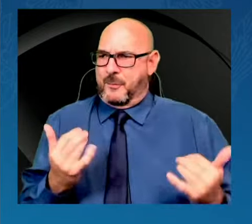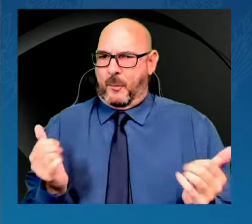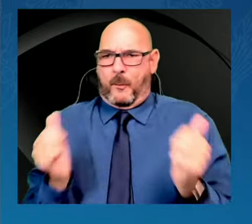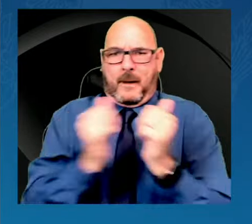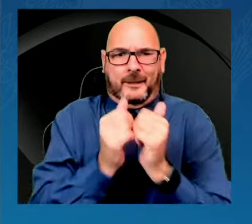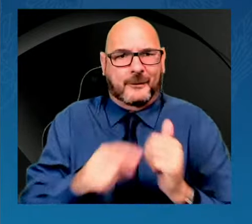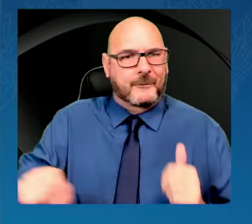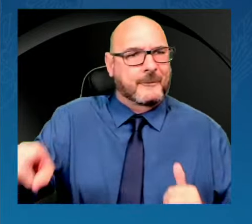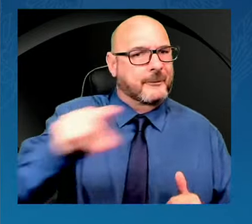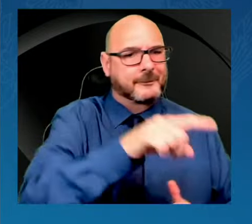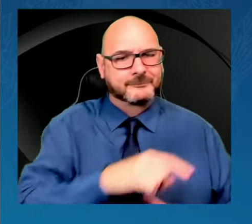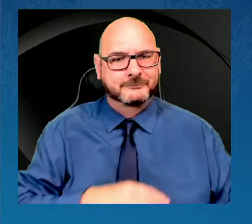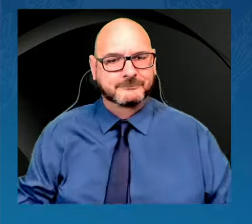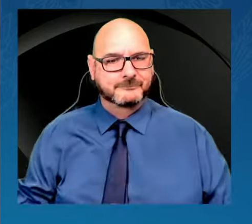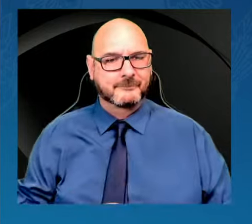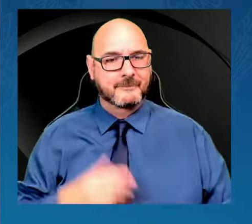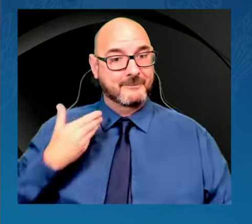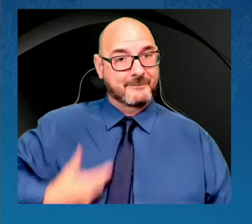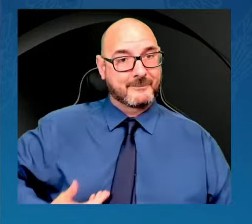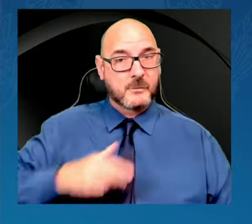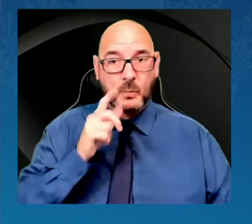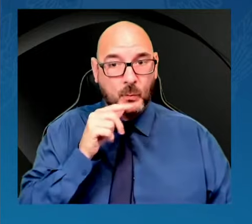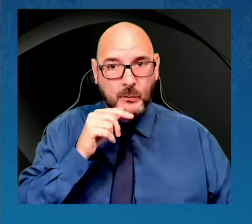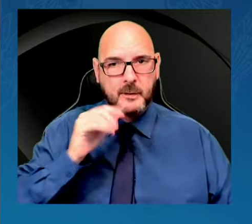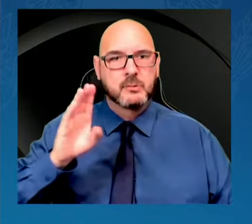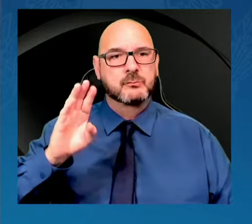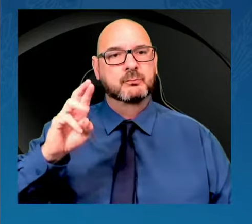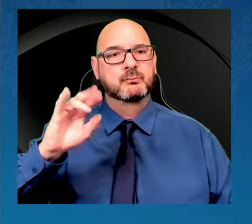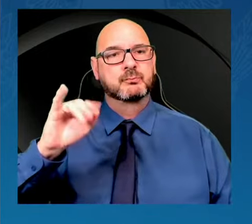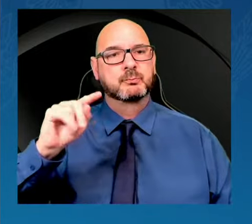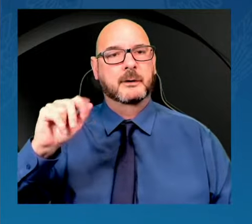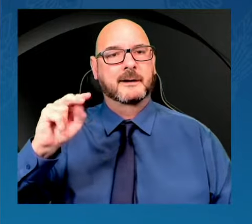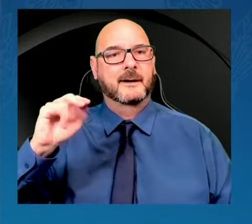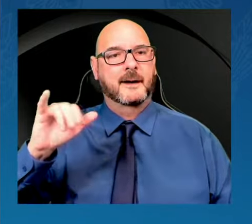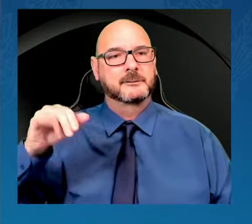and I'm so excited to be hosting you here in Jefferson County.